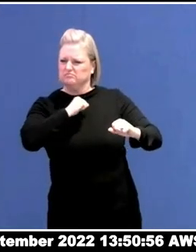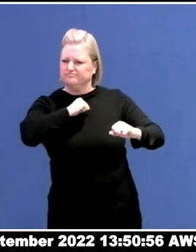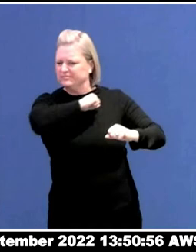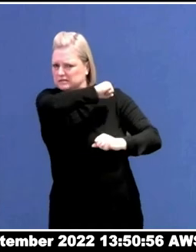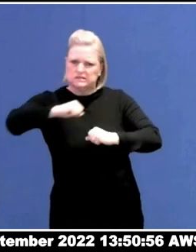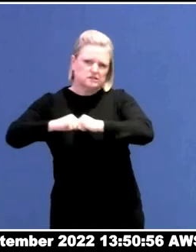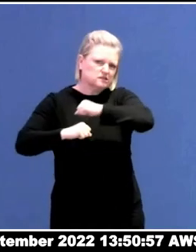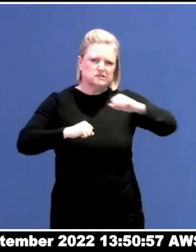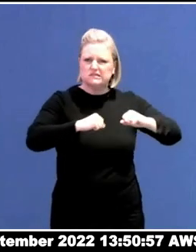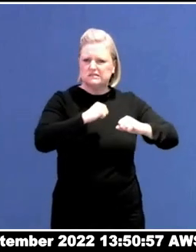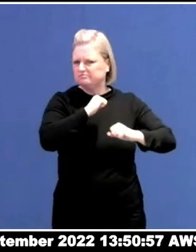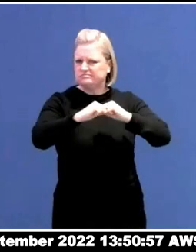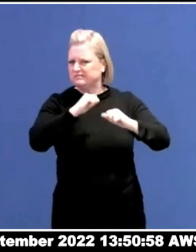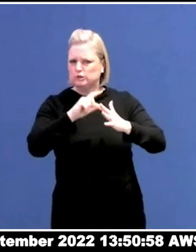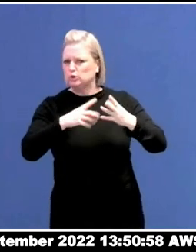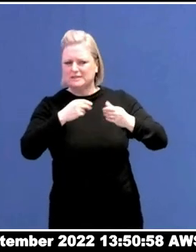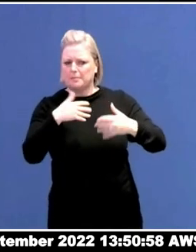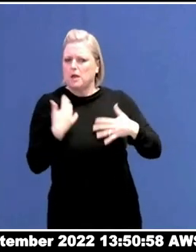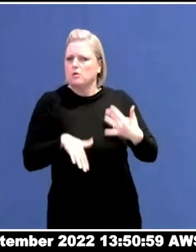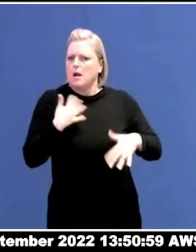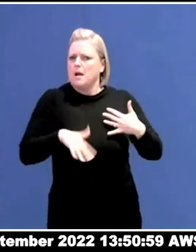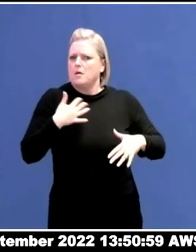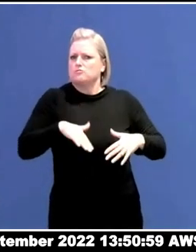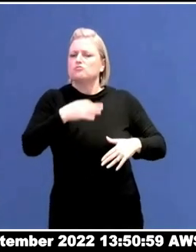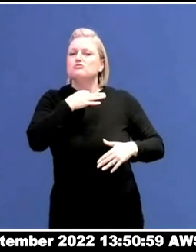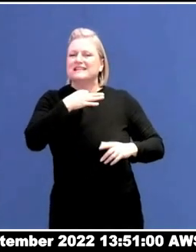If you make it illegal to isolate somebody, what are your options?